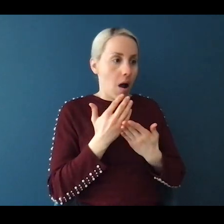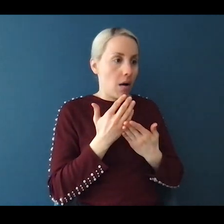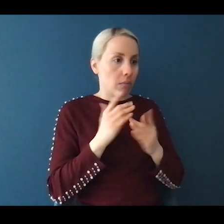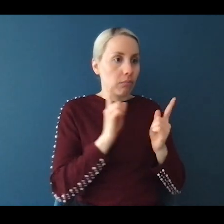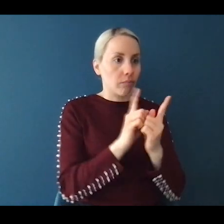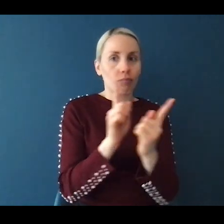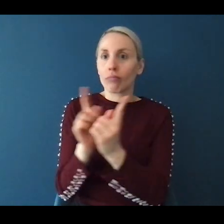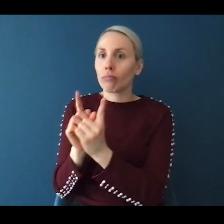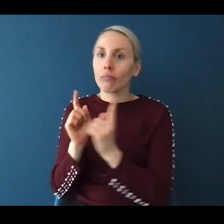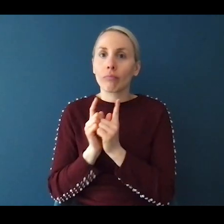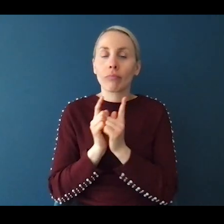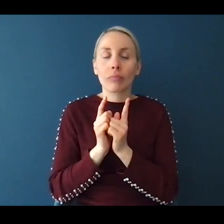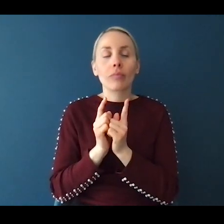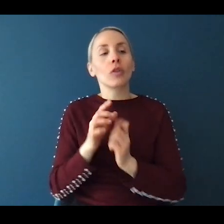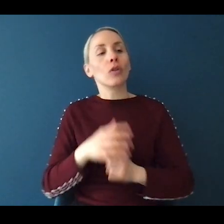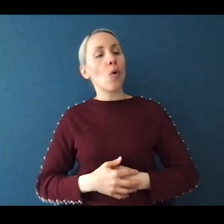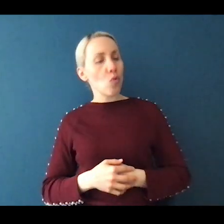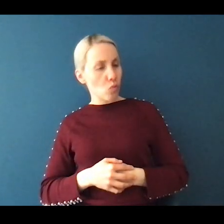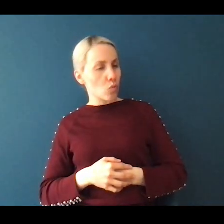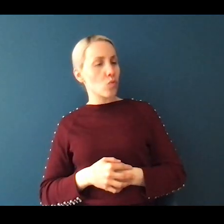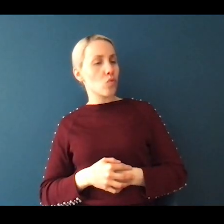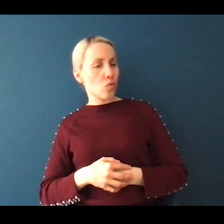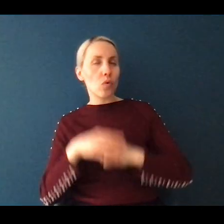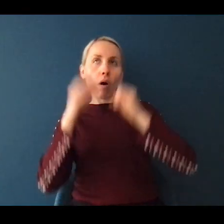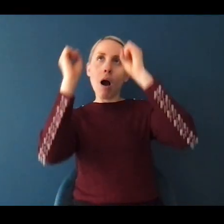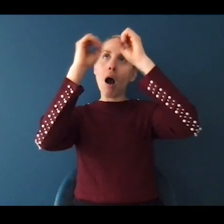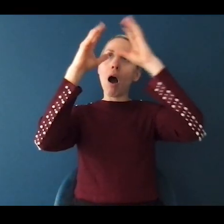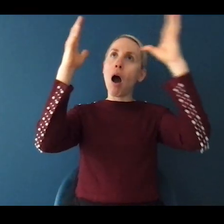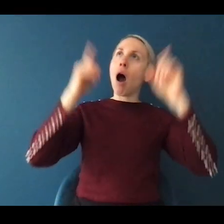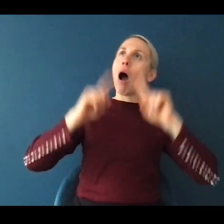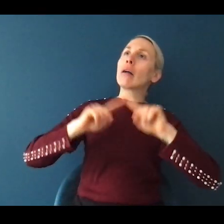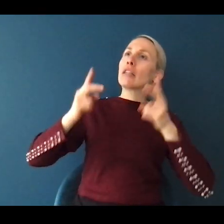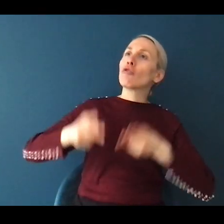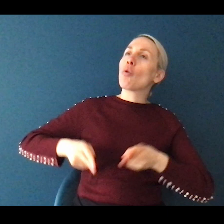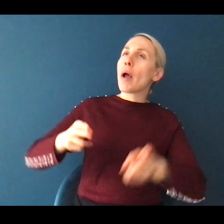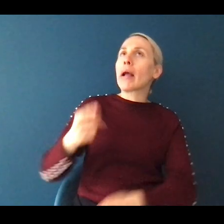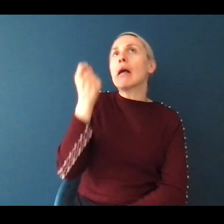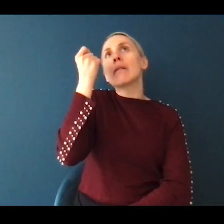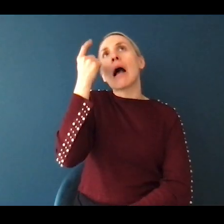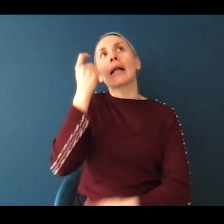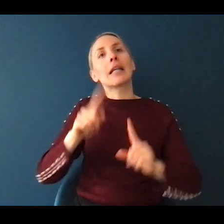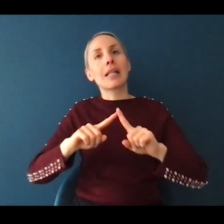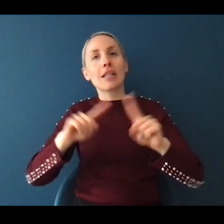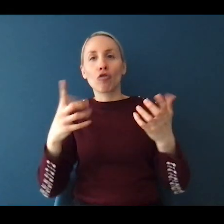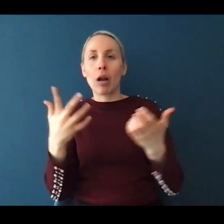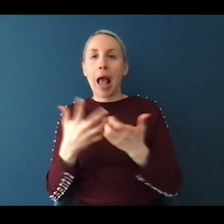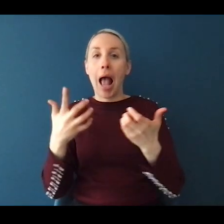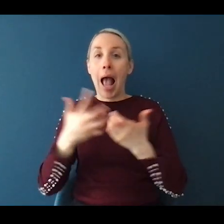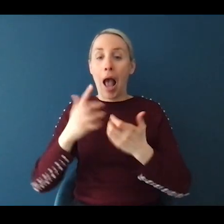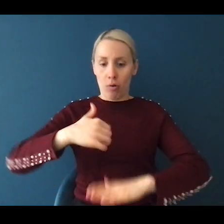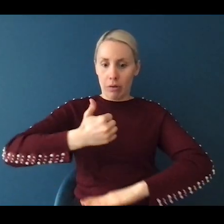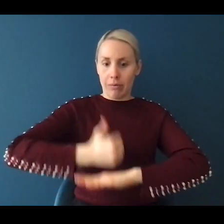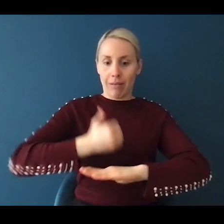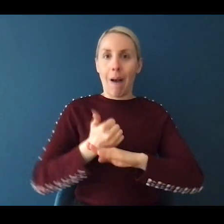and being able to then you know see different ways of bringing the work to an exhibition